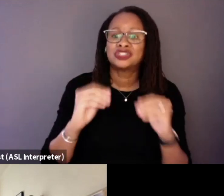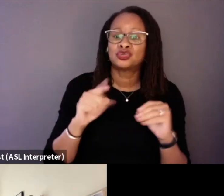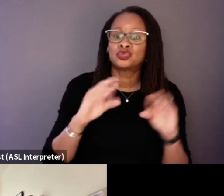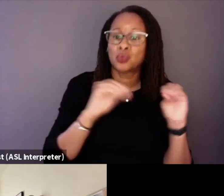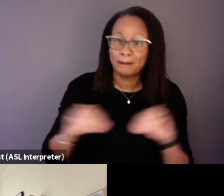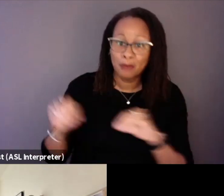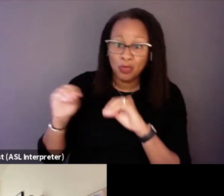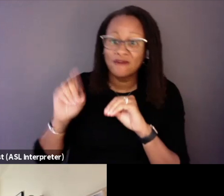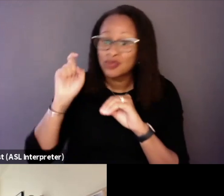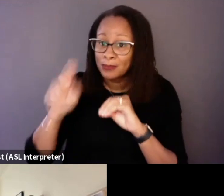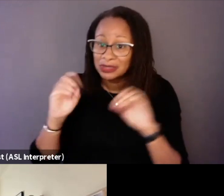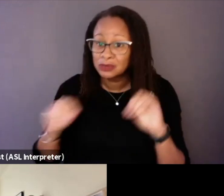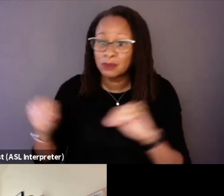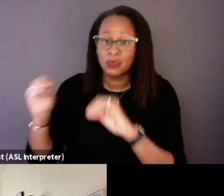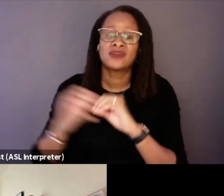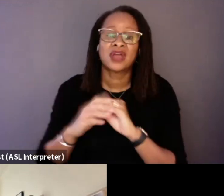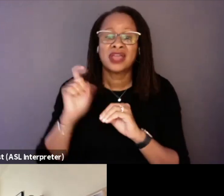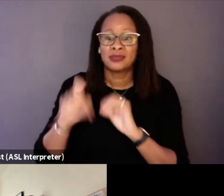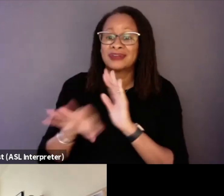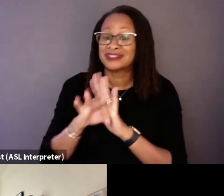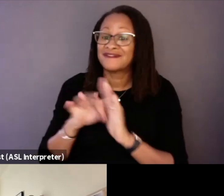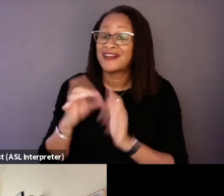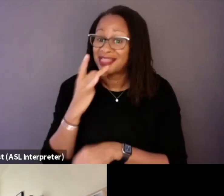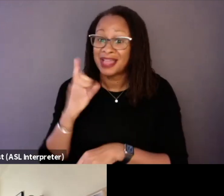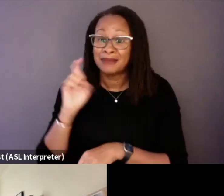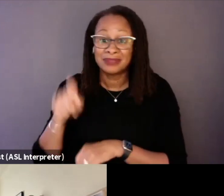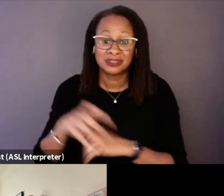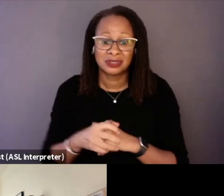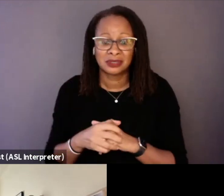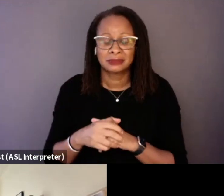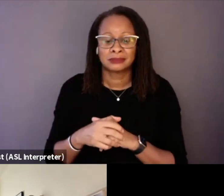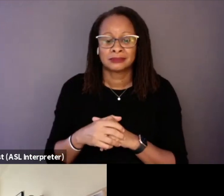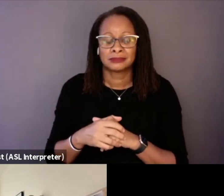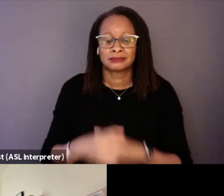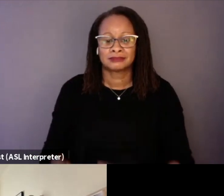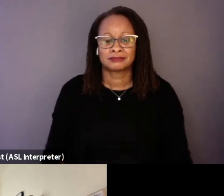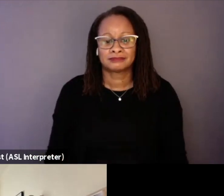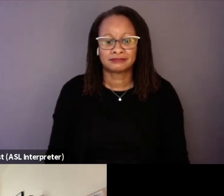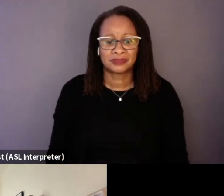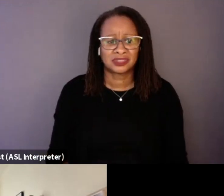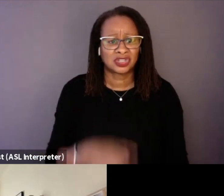and you have to find the light. And you would get on bicycles and trucks